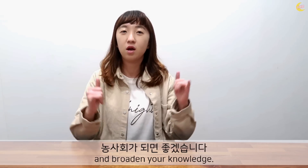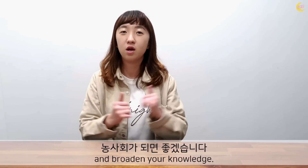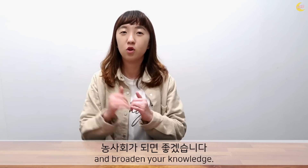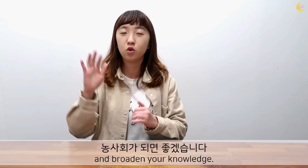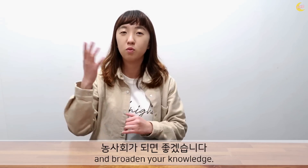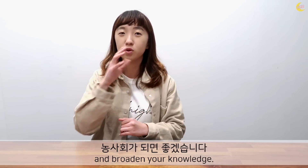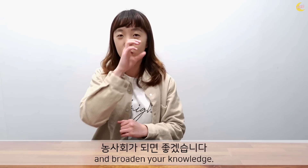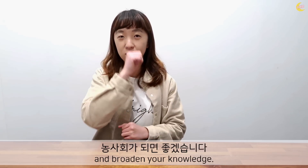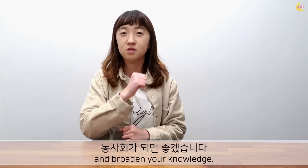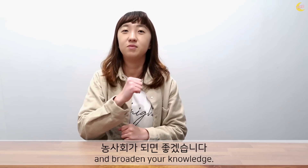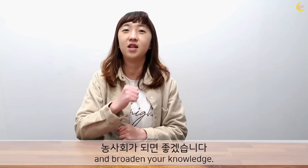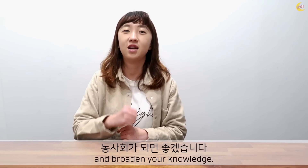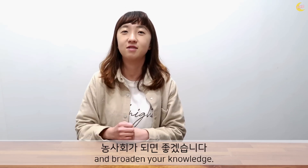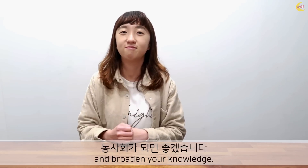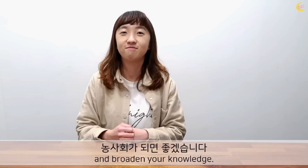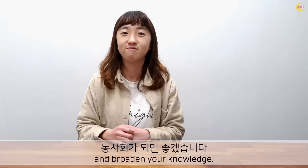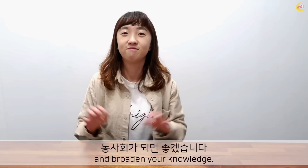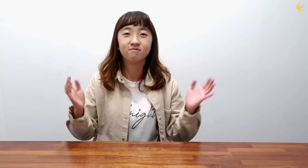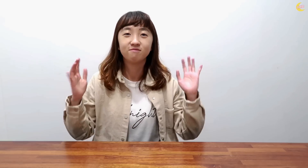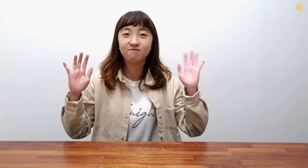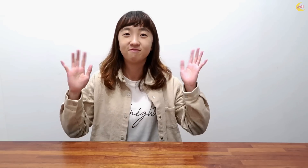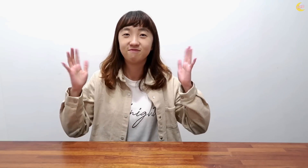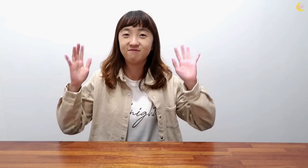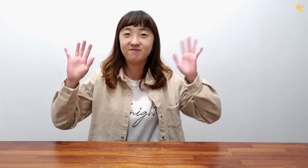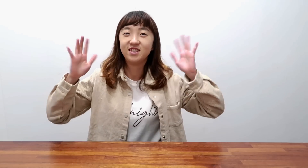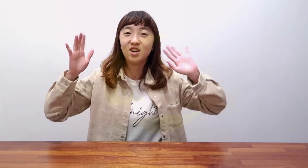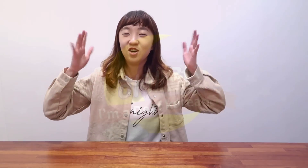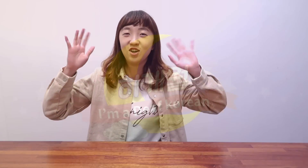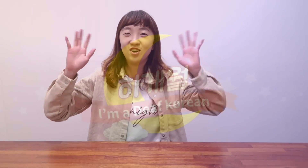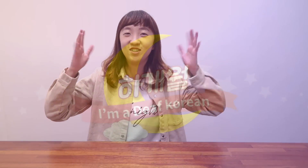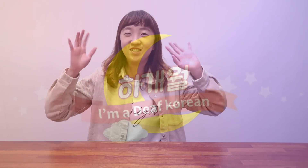and broaden your knowledge.